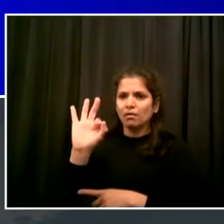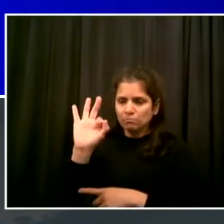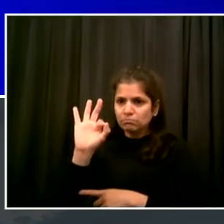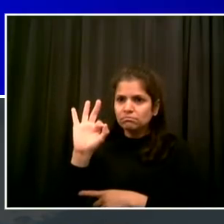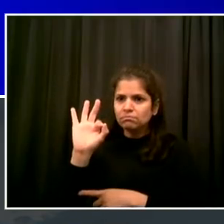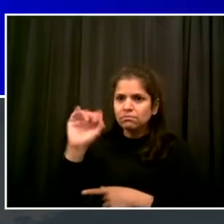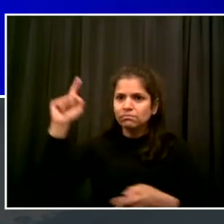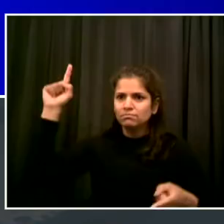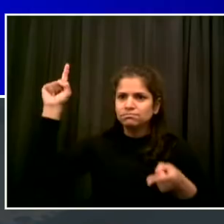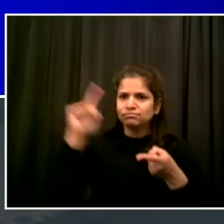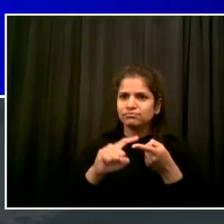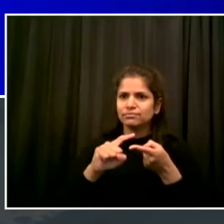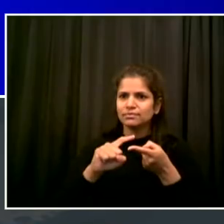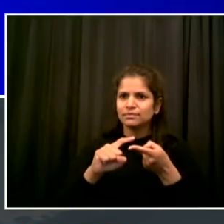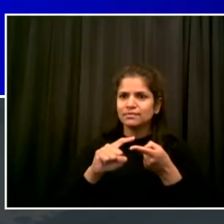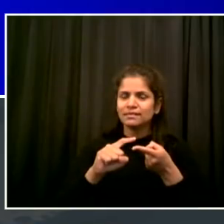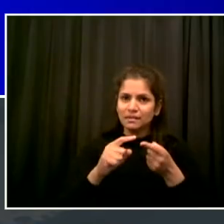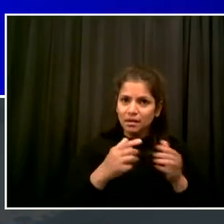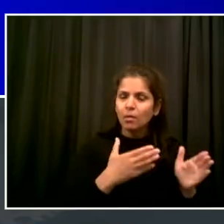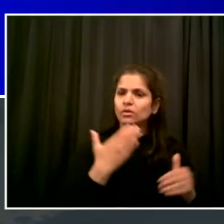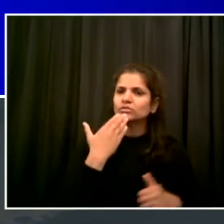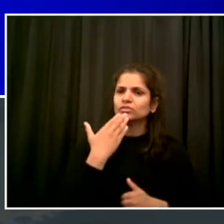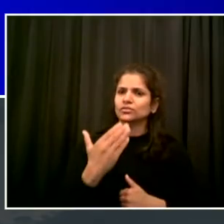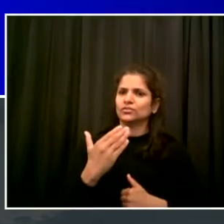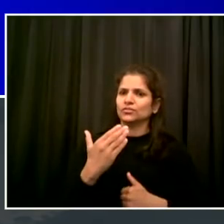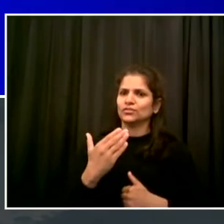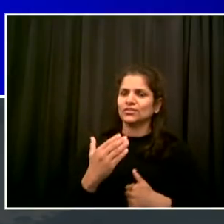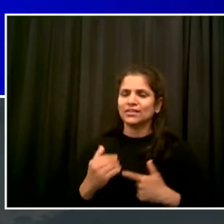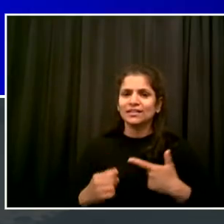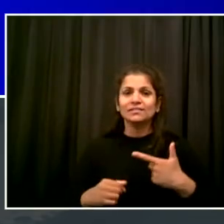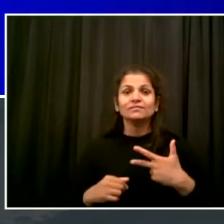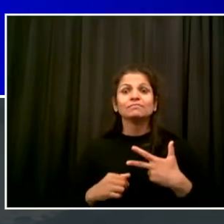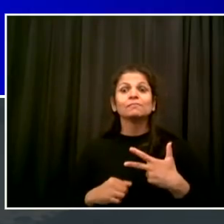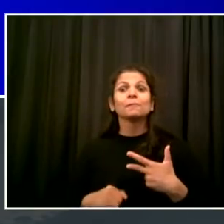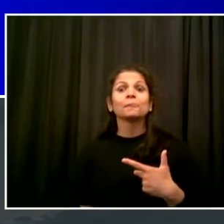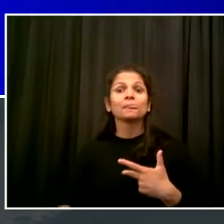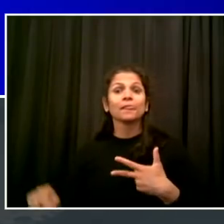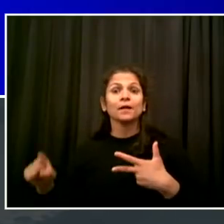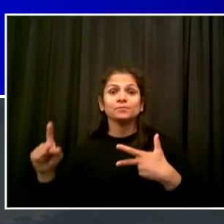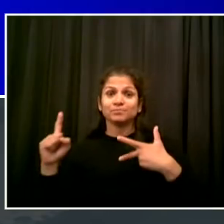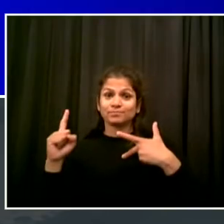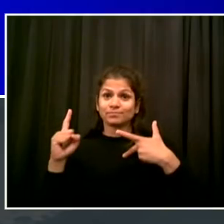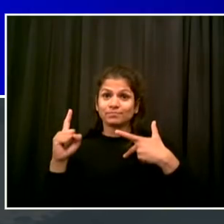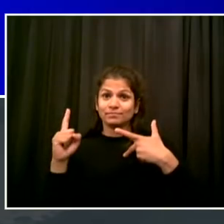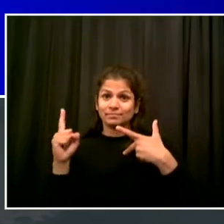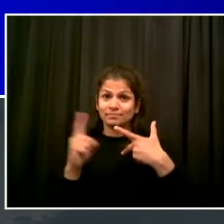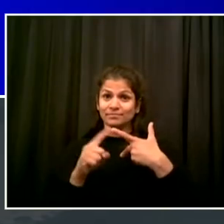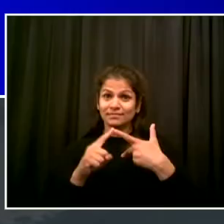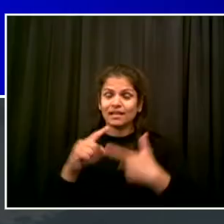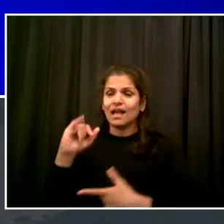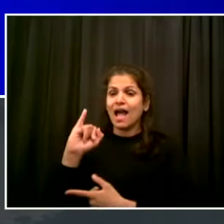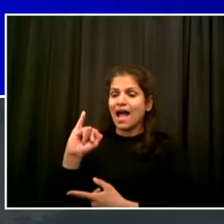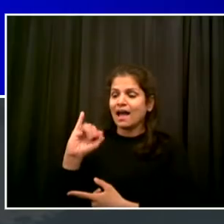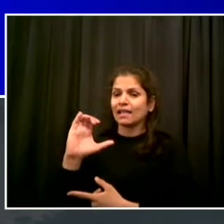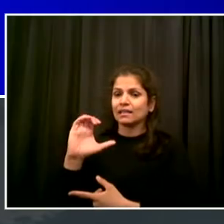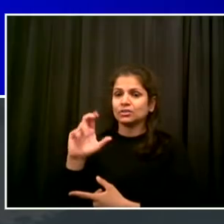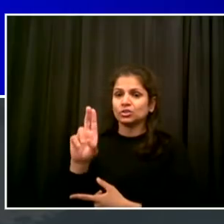NEW YORK CITY. WE ONLY HAVE 59 TODAY SO THAT IS